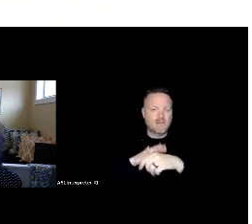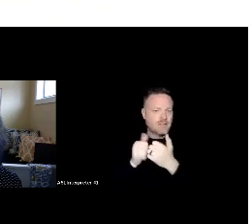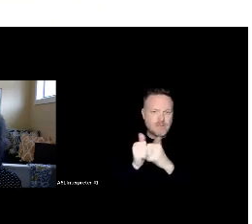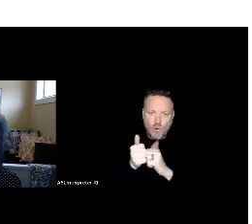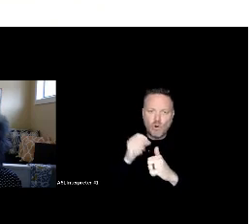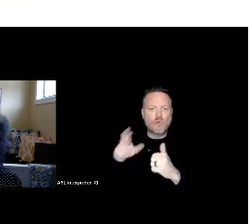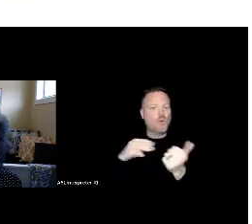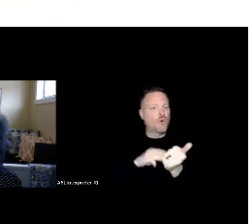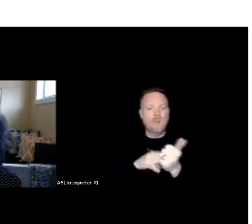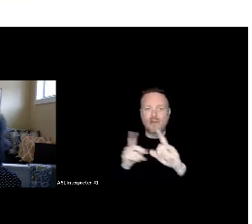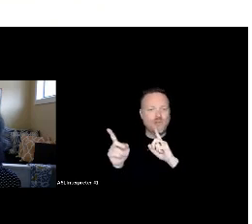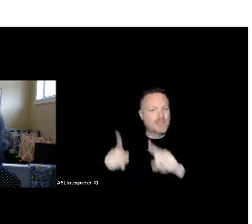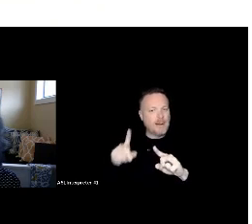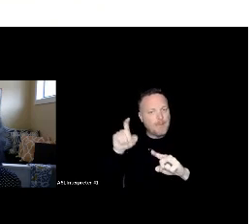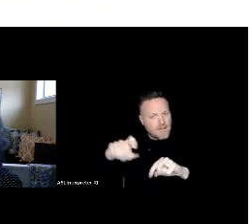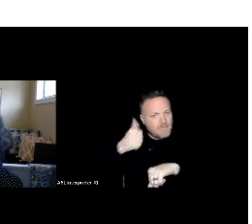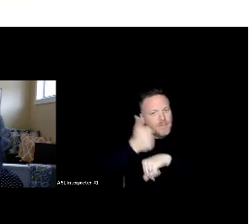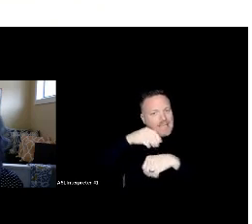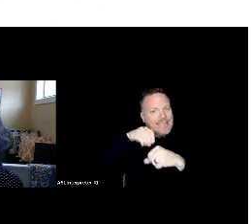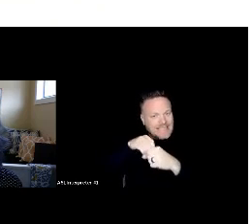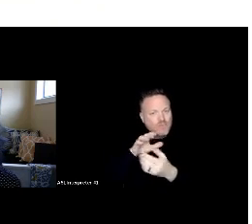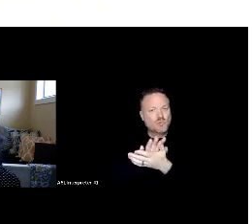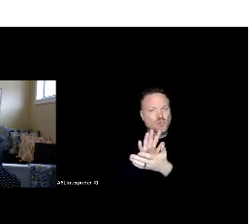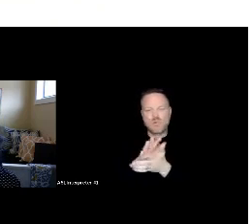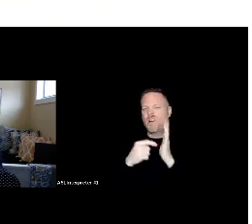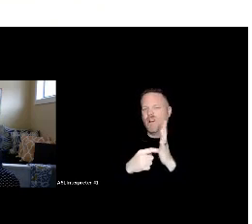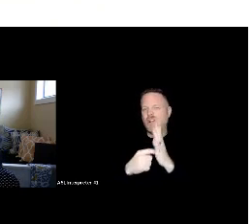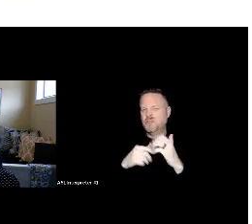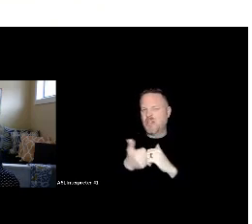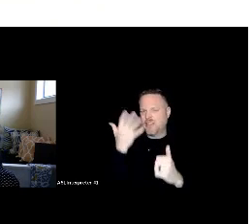It has to live within schools. I'll show you how that can happen. Next slide.